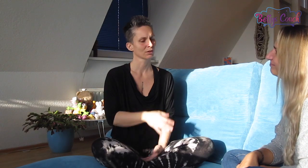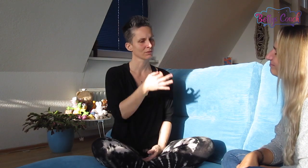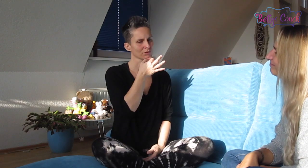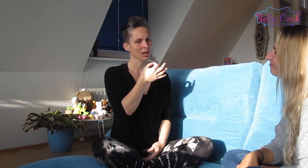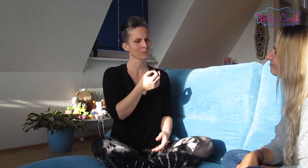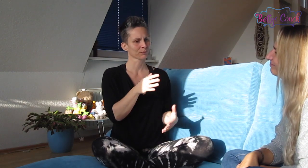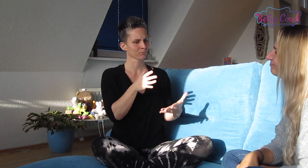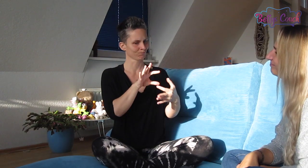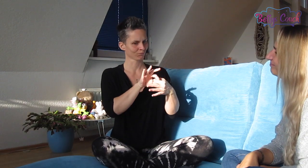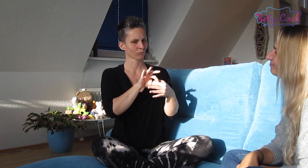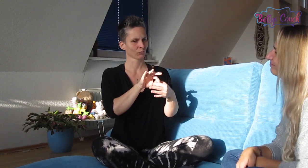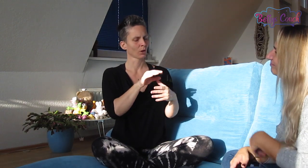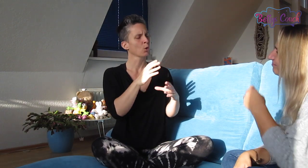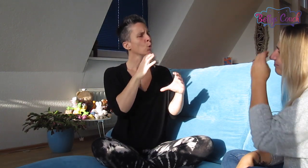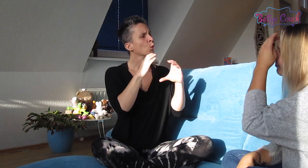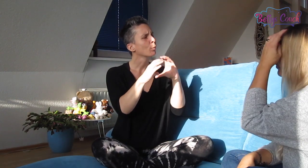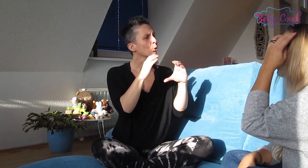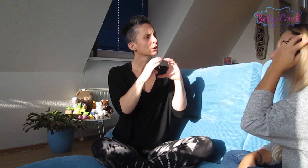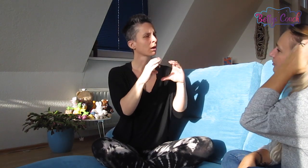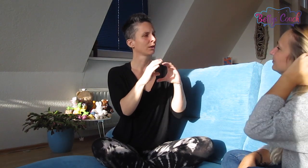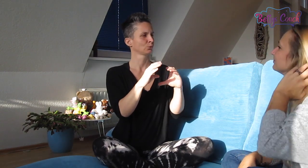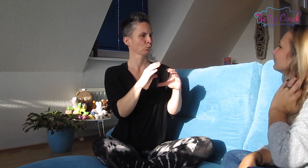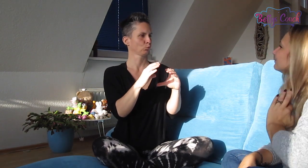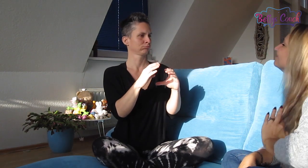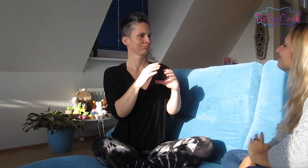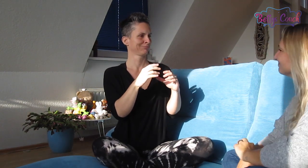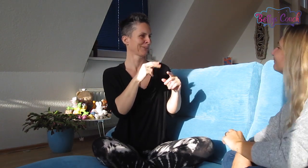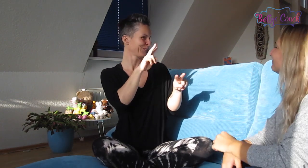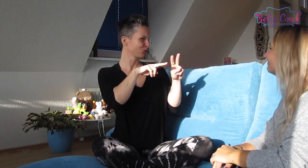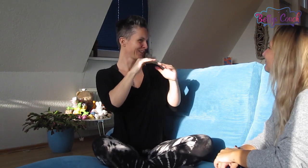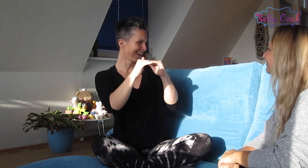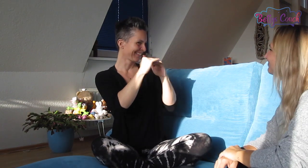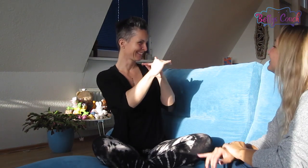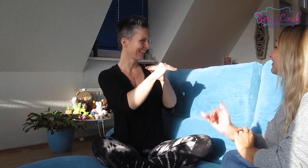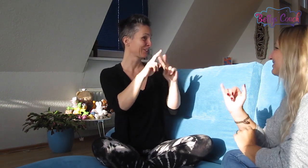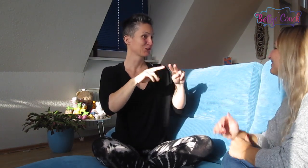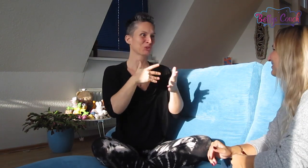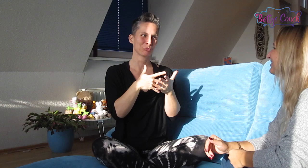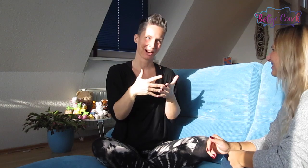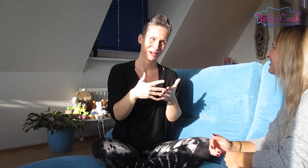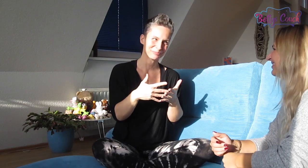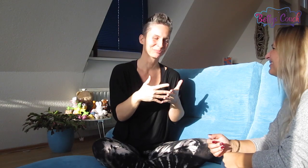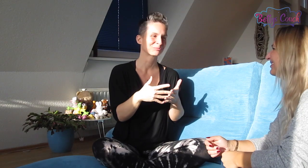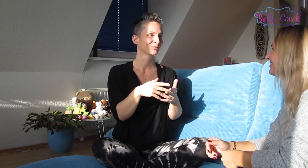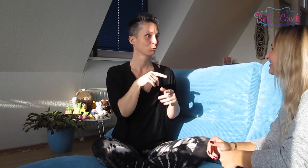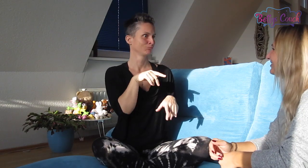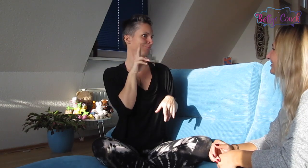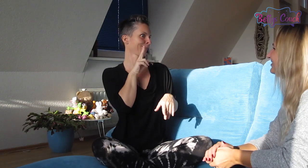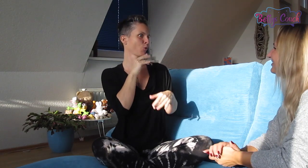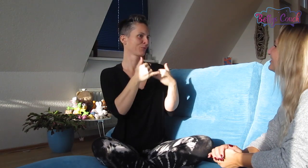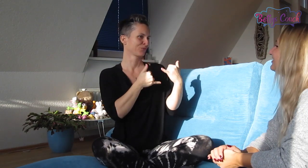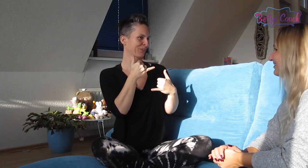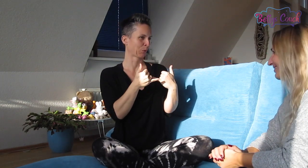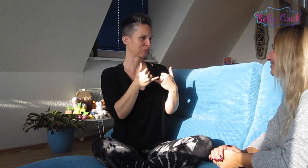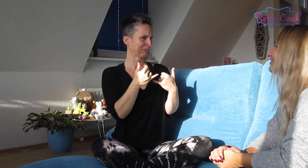I now have a question about communication. As we know: Different countries = different languages, and that as a deaf woman ...